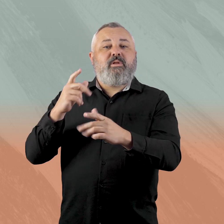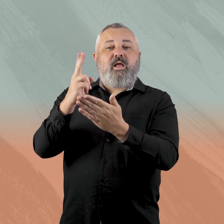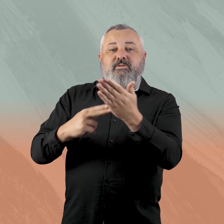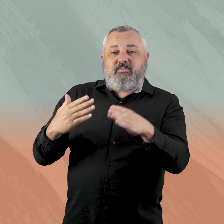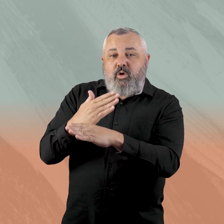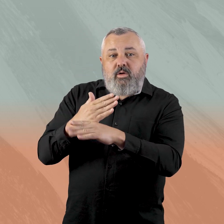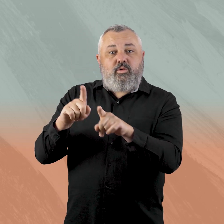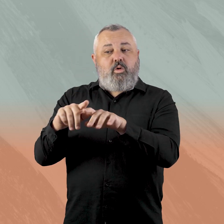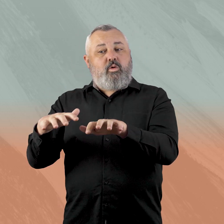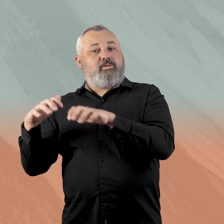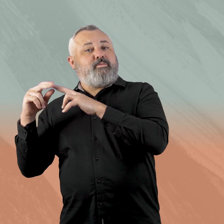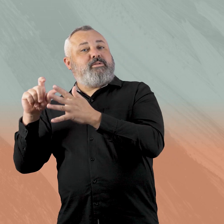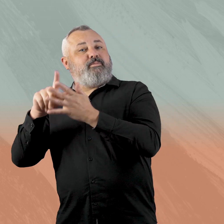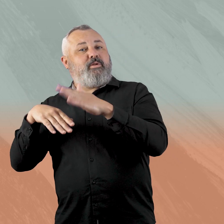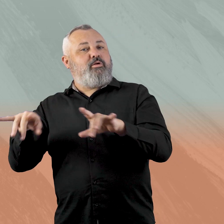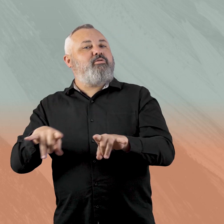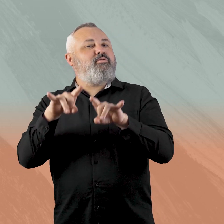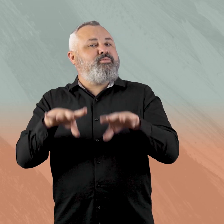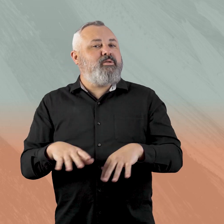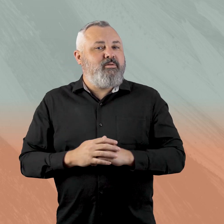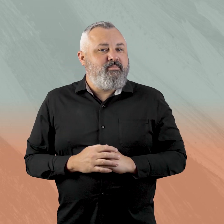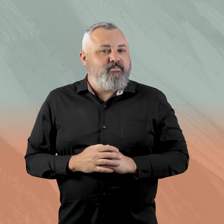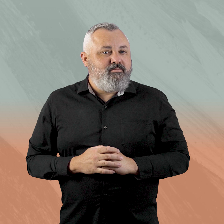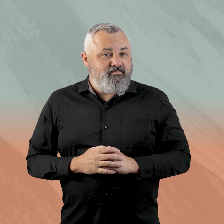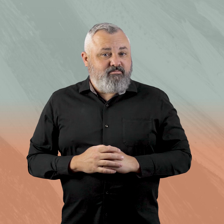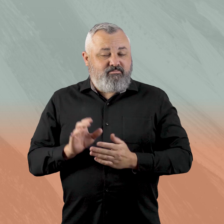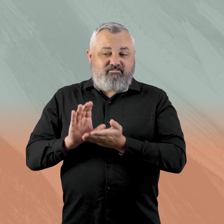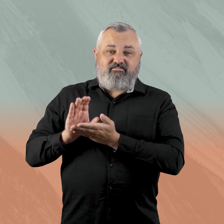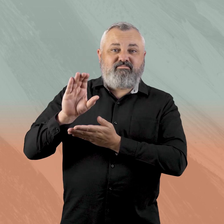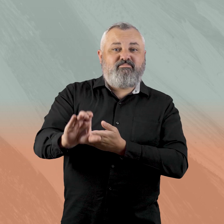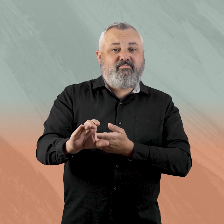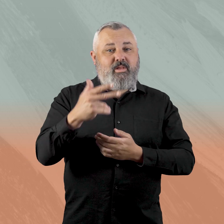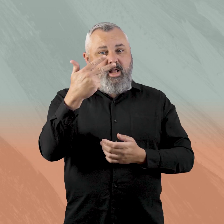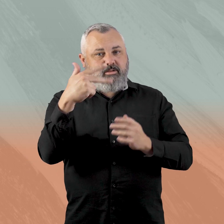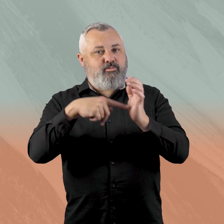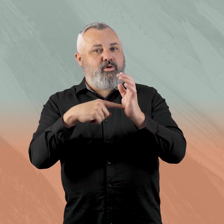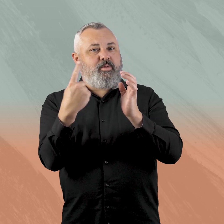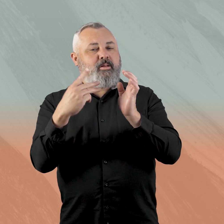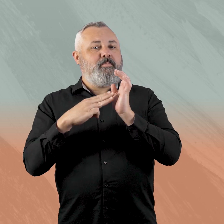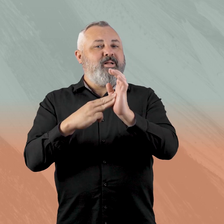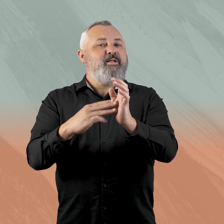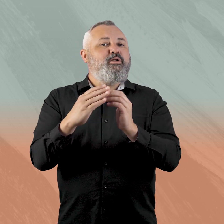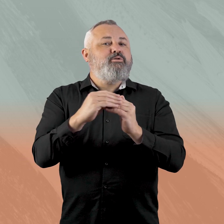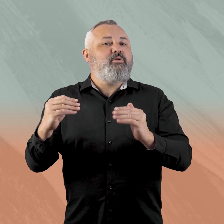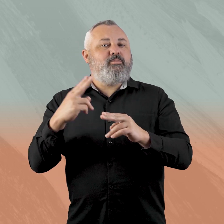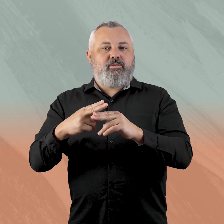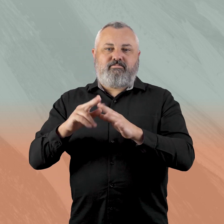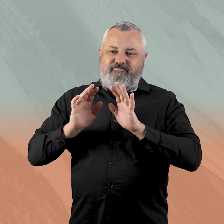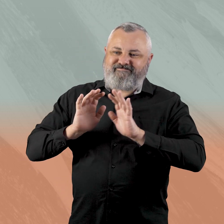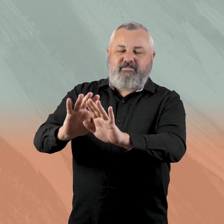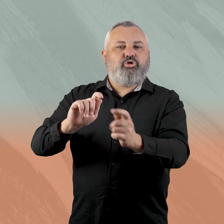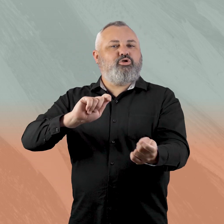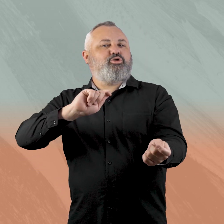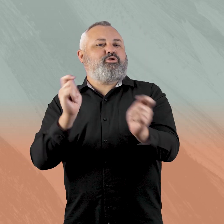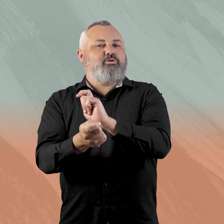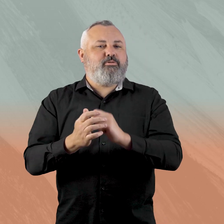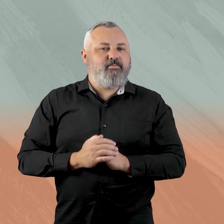arts workers and audiences with disability across Australia, with an $8.1 million investment in actions to drive change.